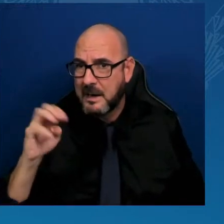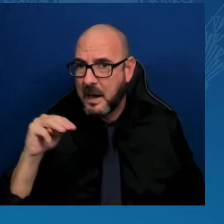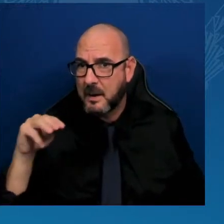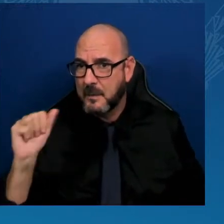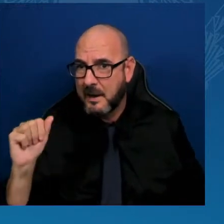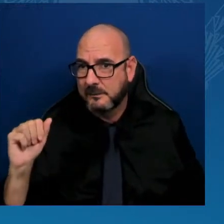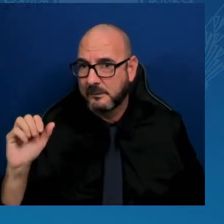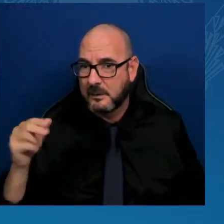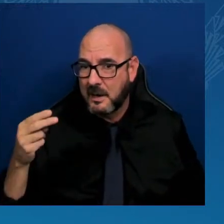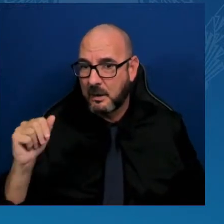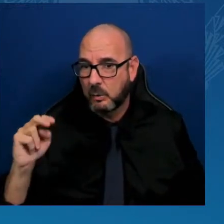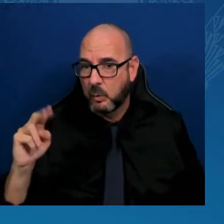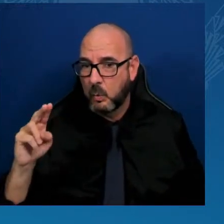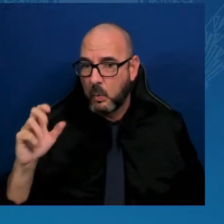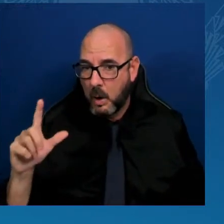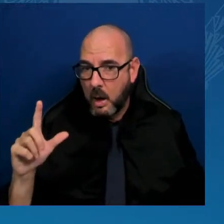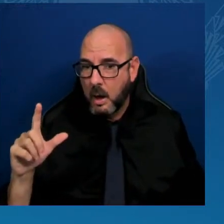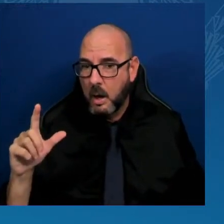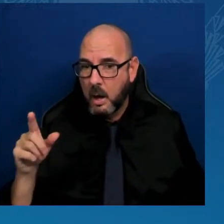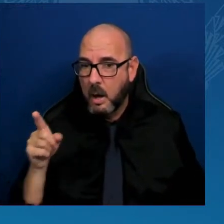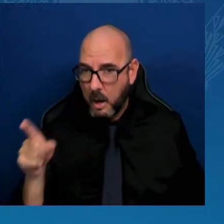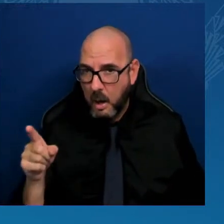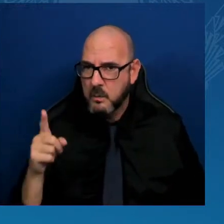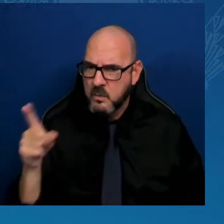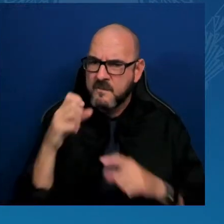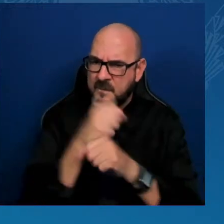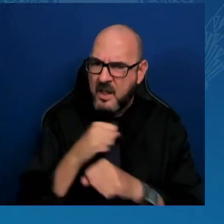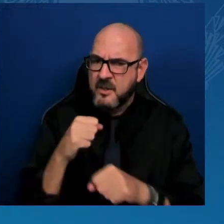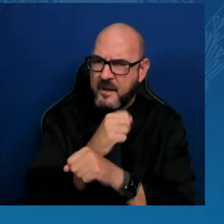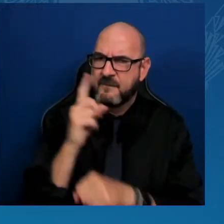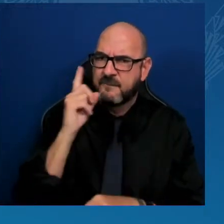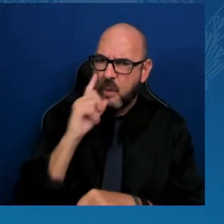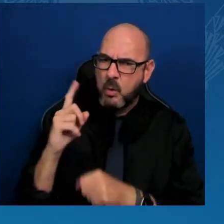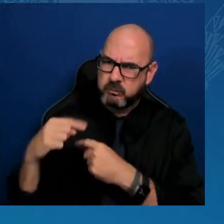And on top of all of this, in this moment,